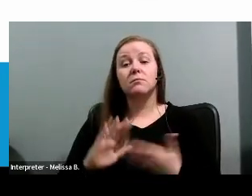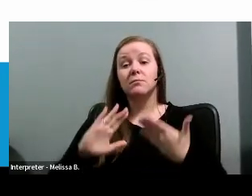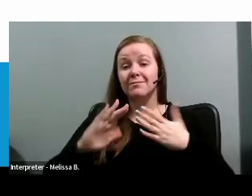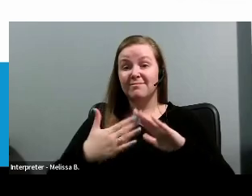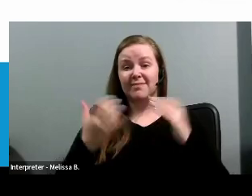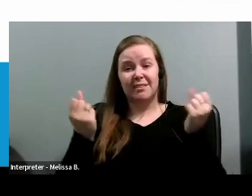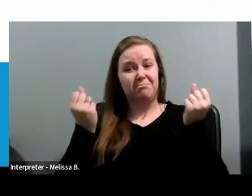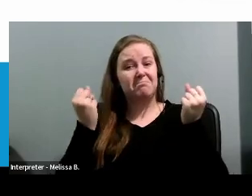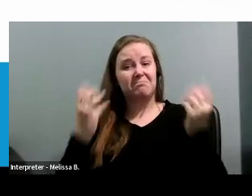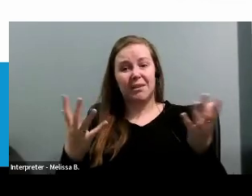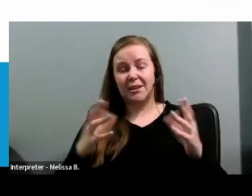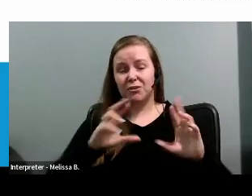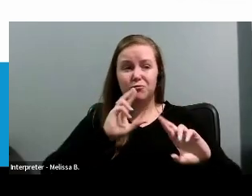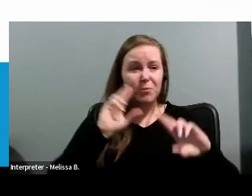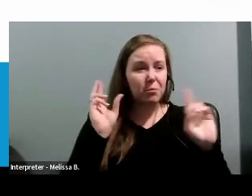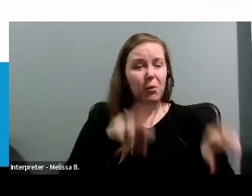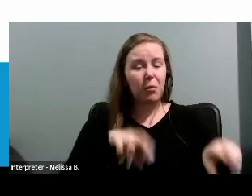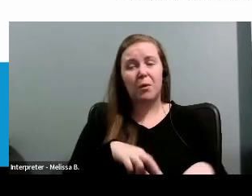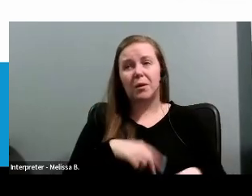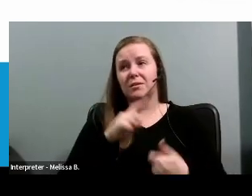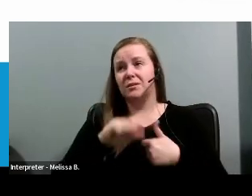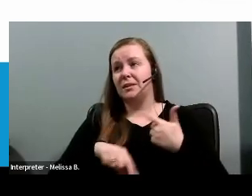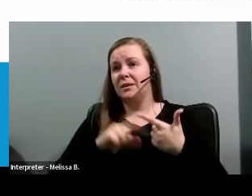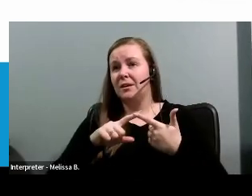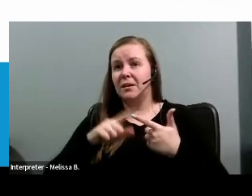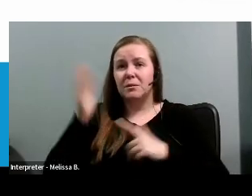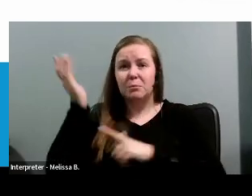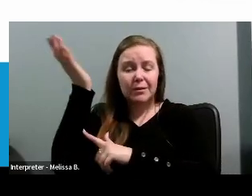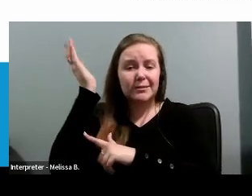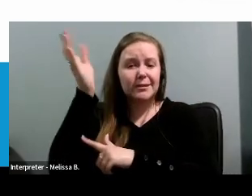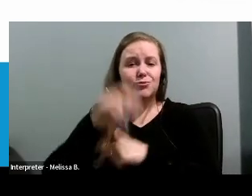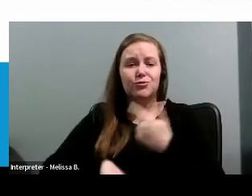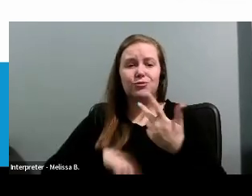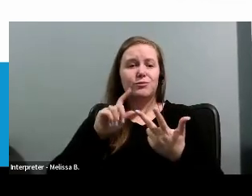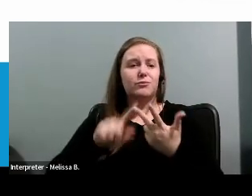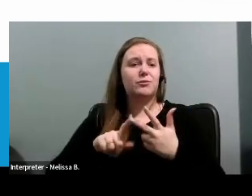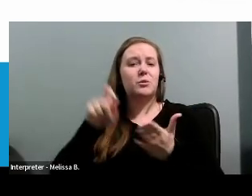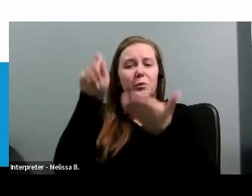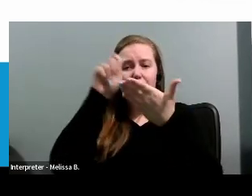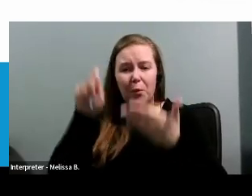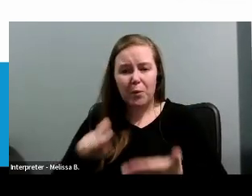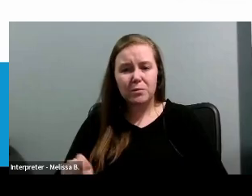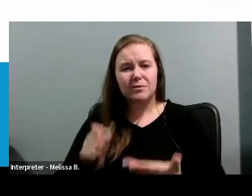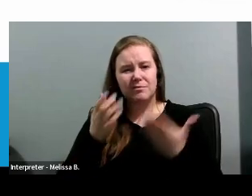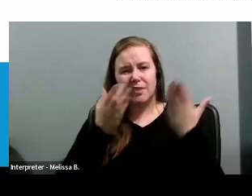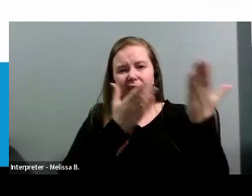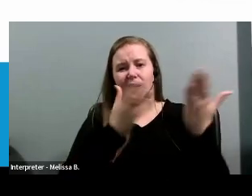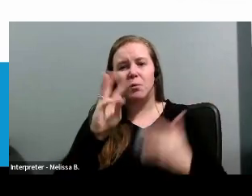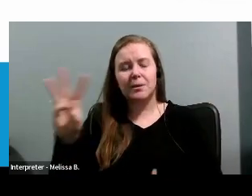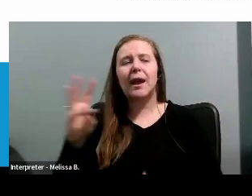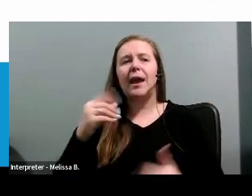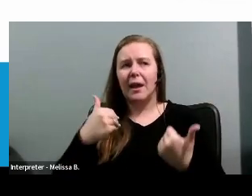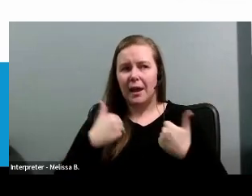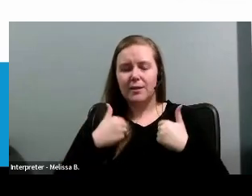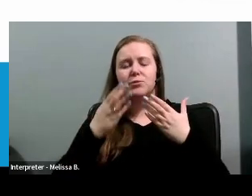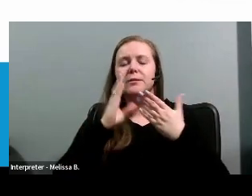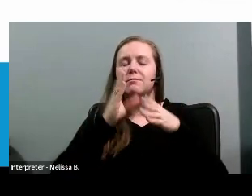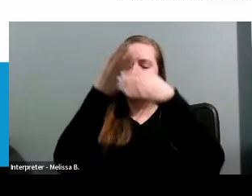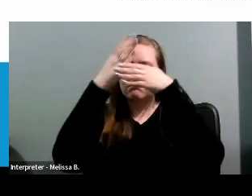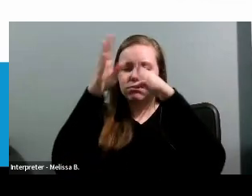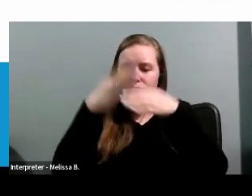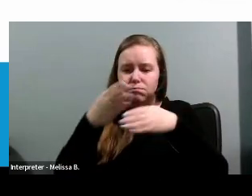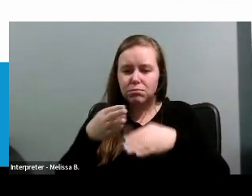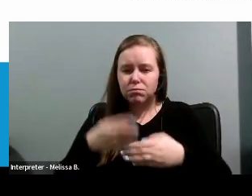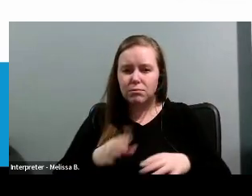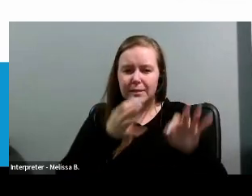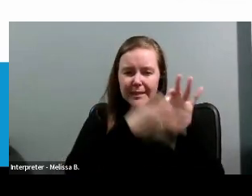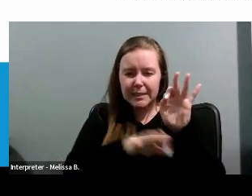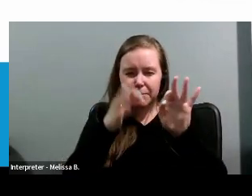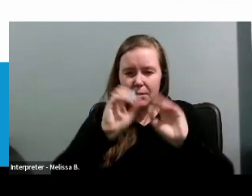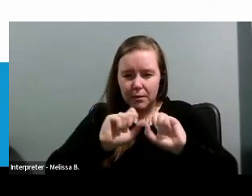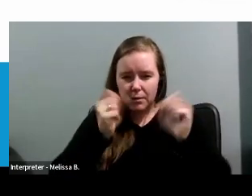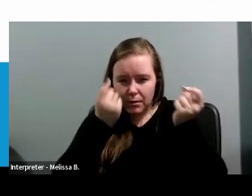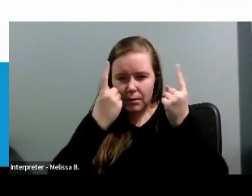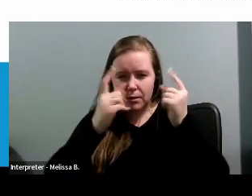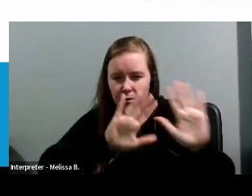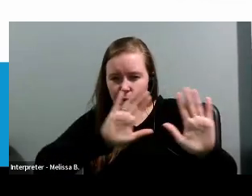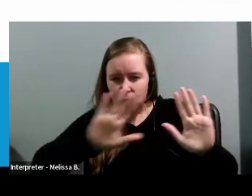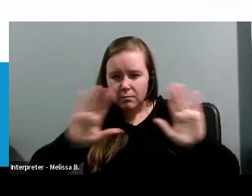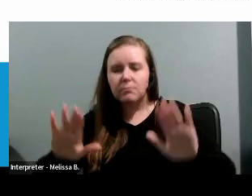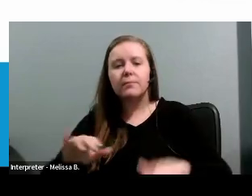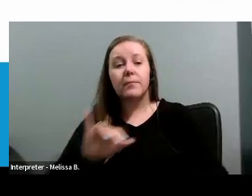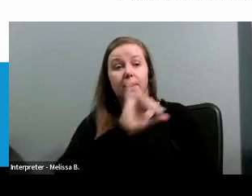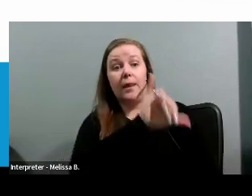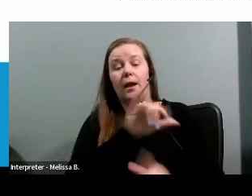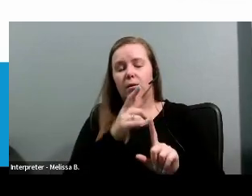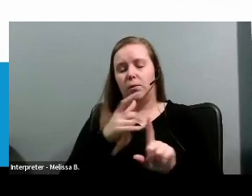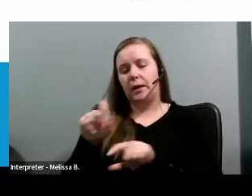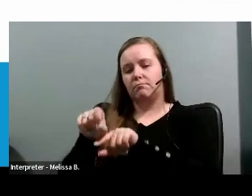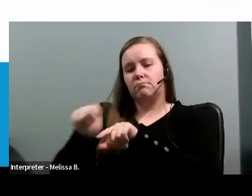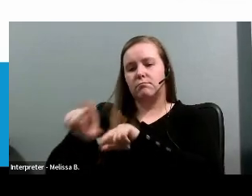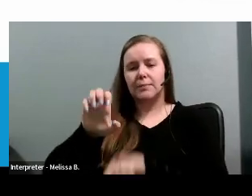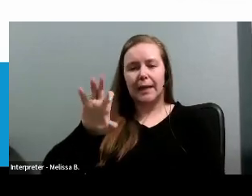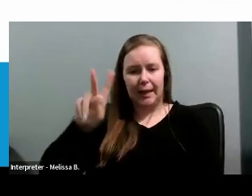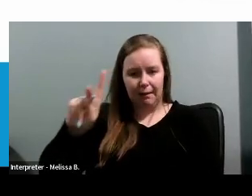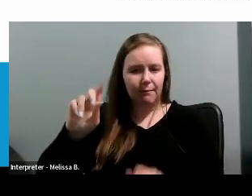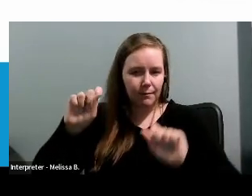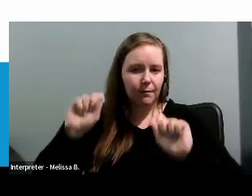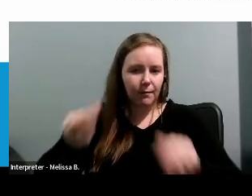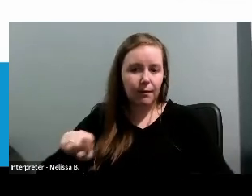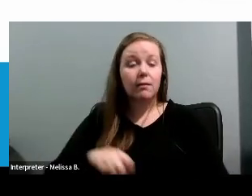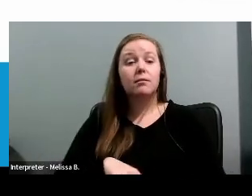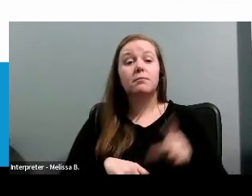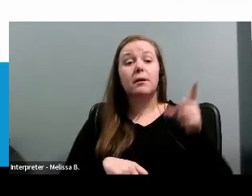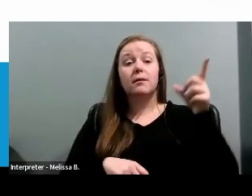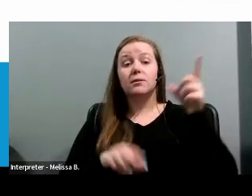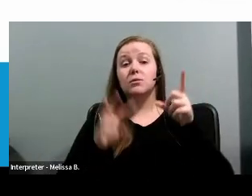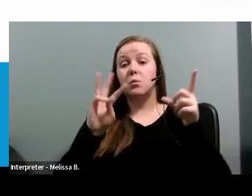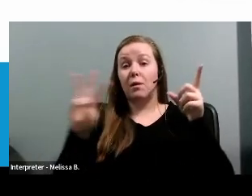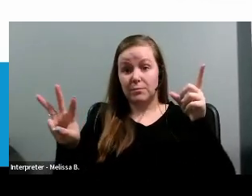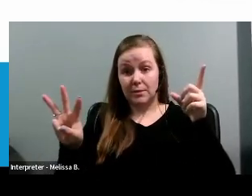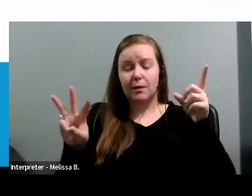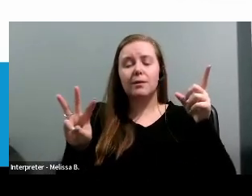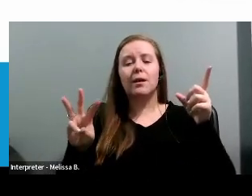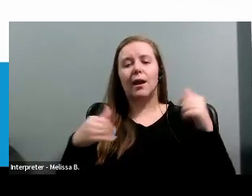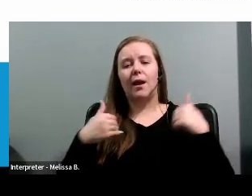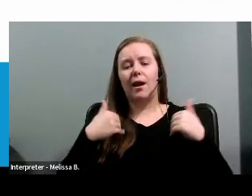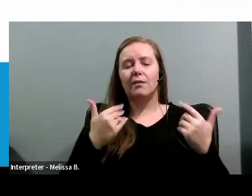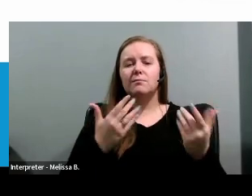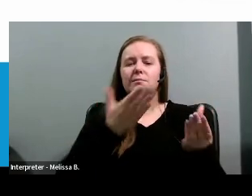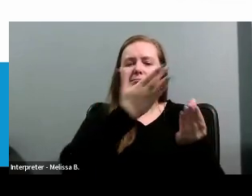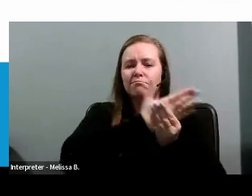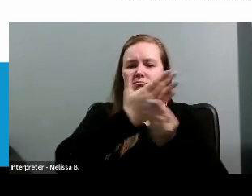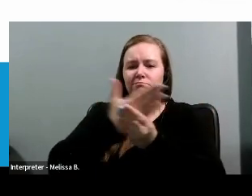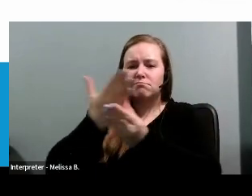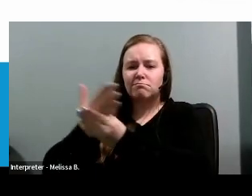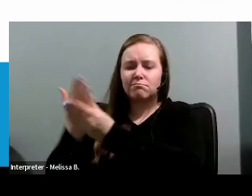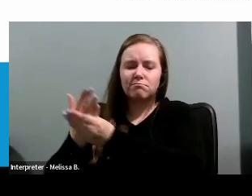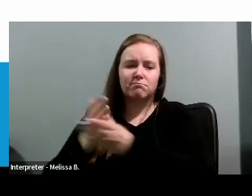Shannon Spencer (she/her): presentations and notes on their website that breaks down and really simplifies the different parts of the budget. We'll share a link to that in the chat. But on this website, the documents are divided by the different divisions.